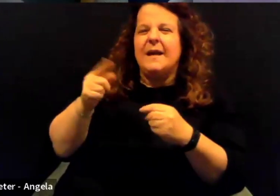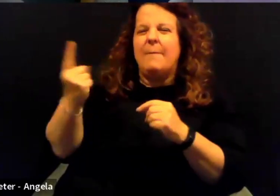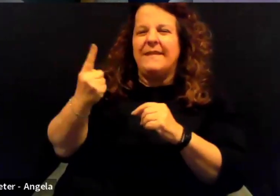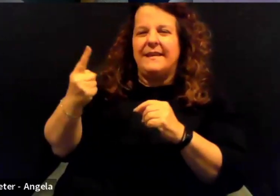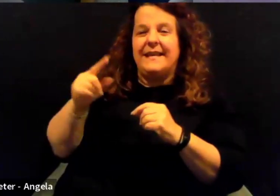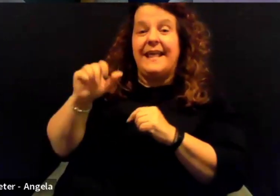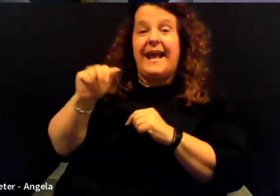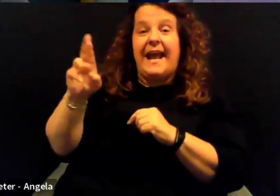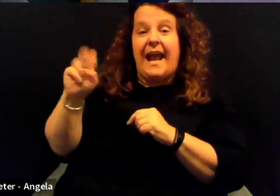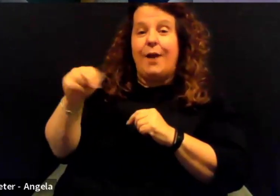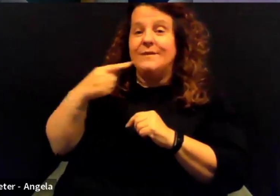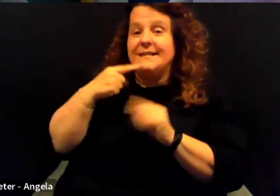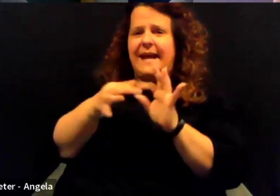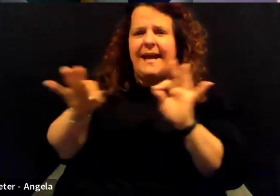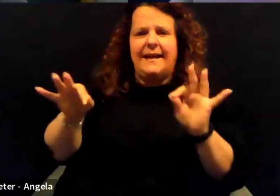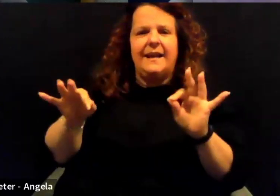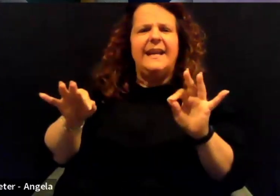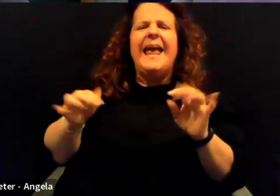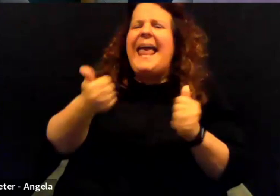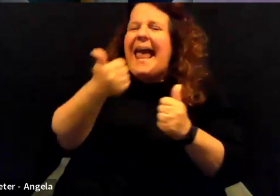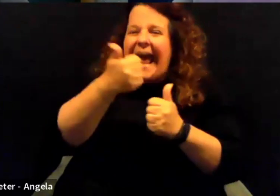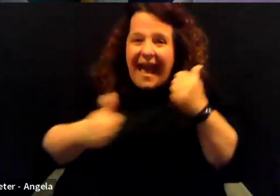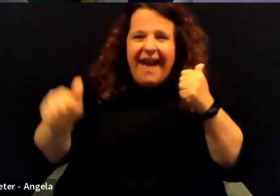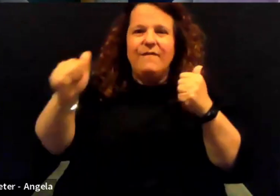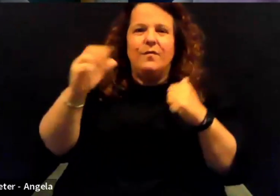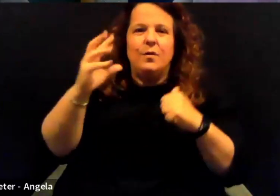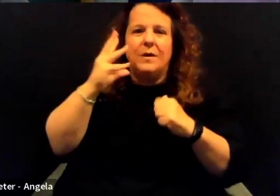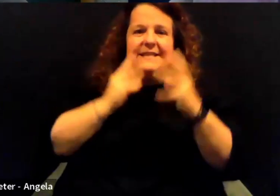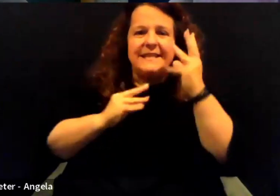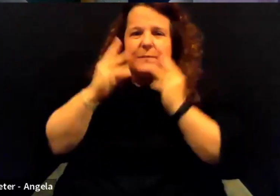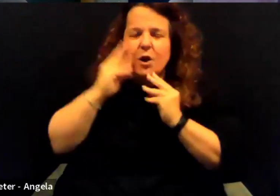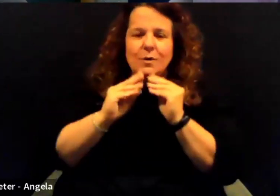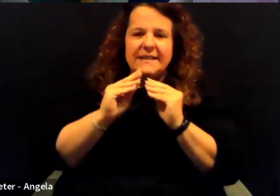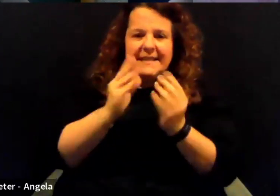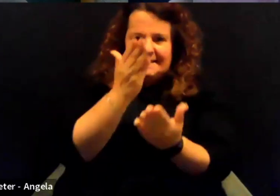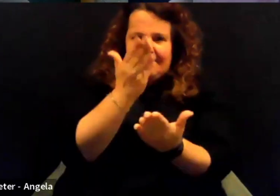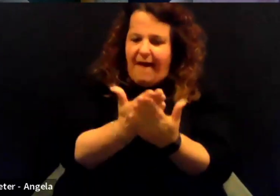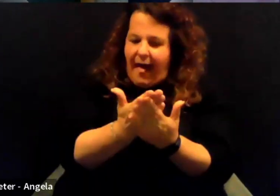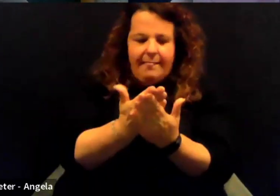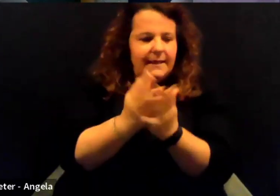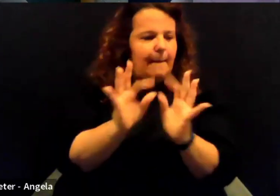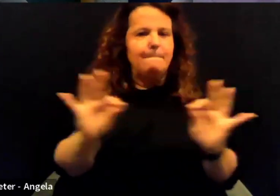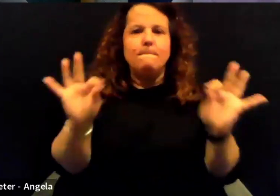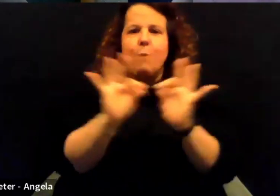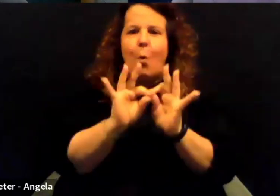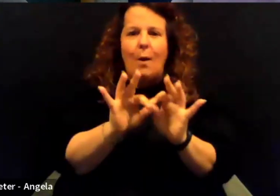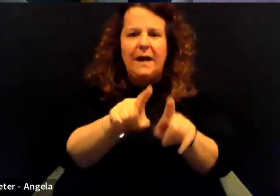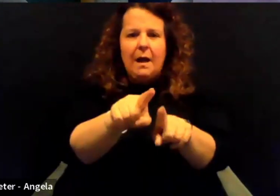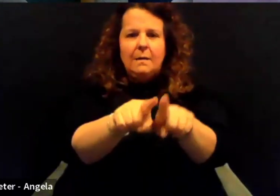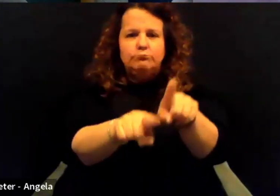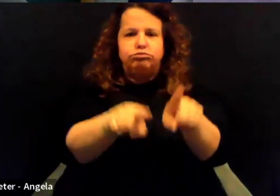, everybody's experience is valid and important and it adds to everybody that you share it with.